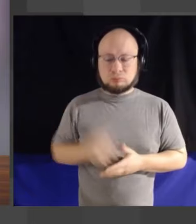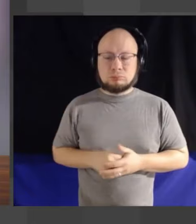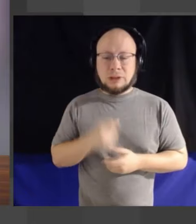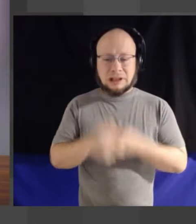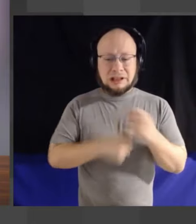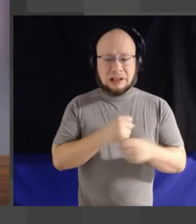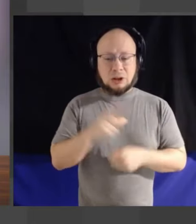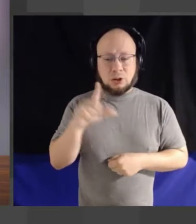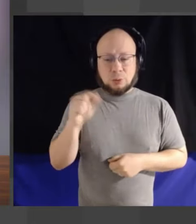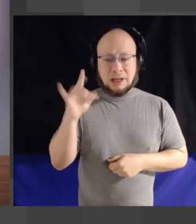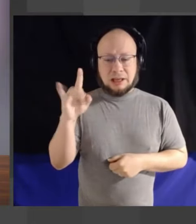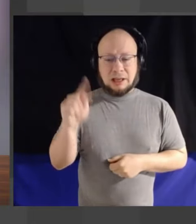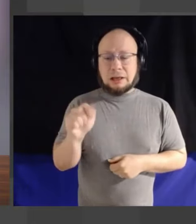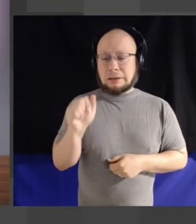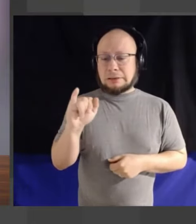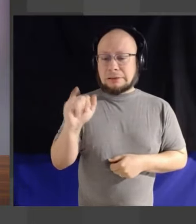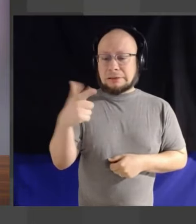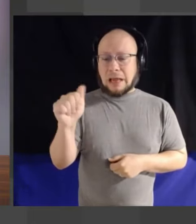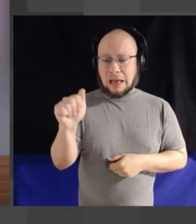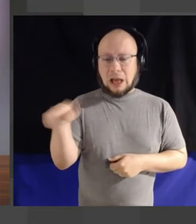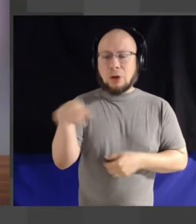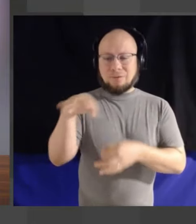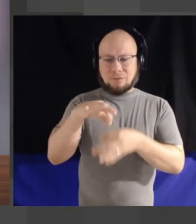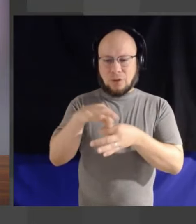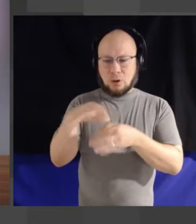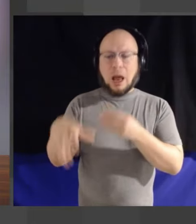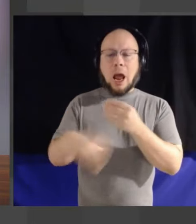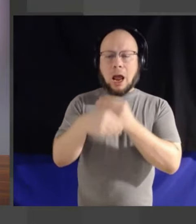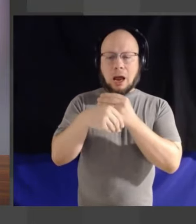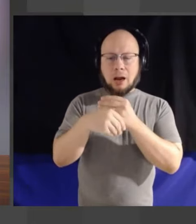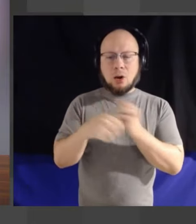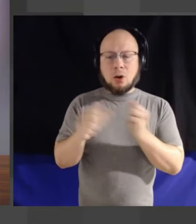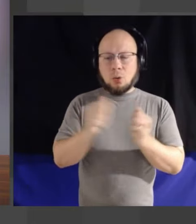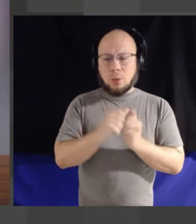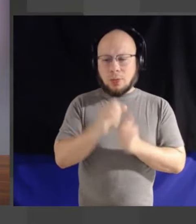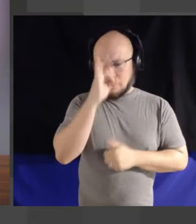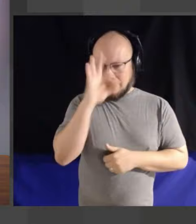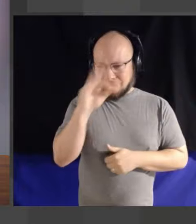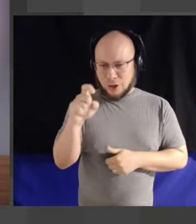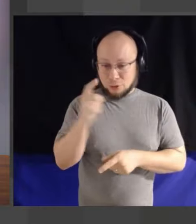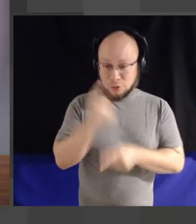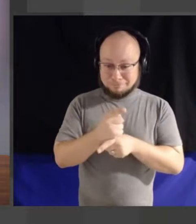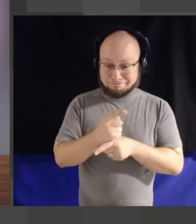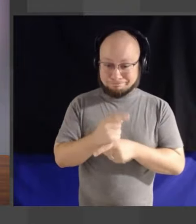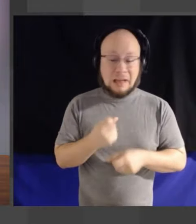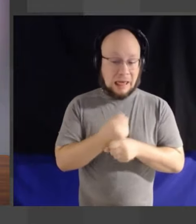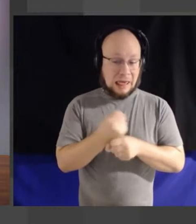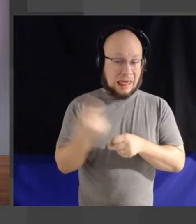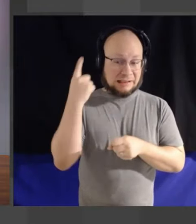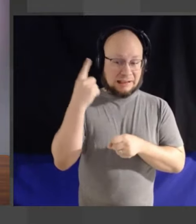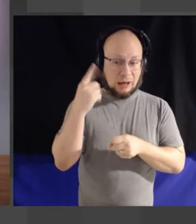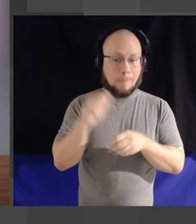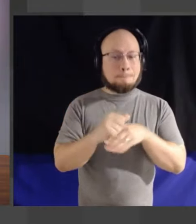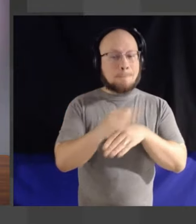PERSONALLY HAVE NOT FORGIVE YOU FOR THAT.